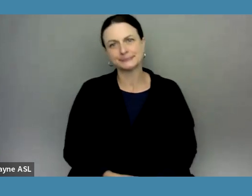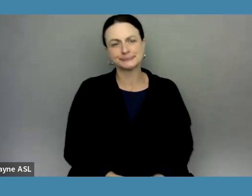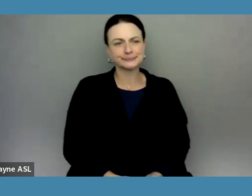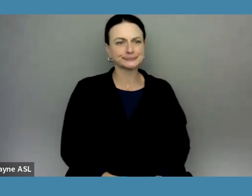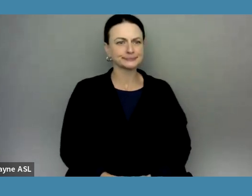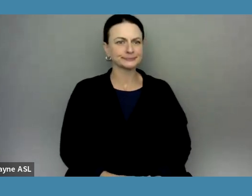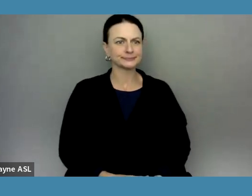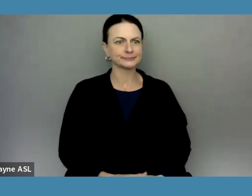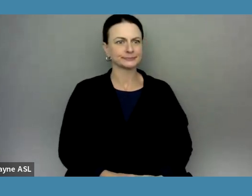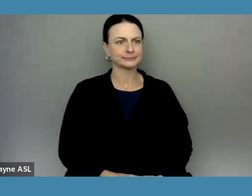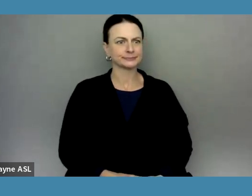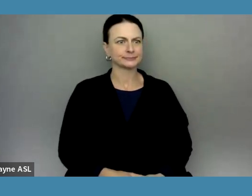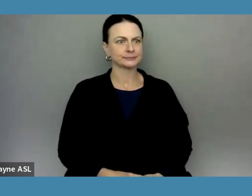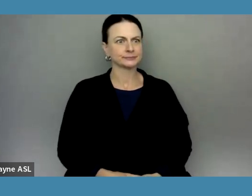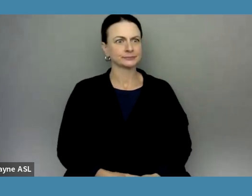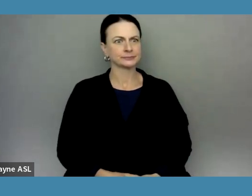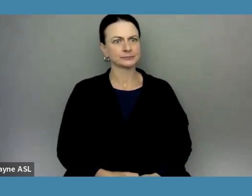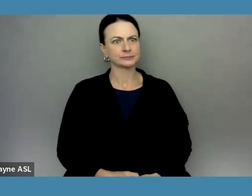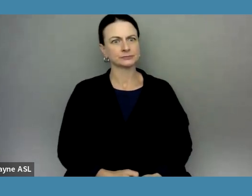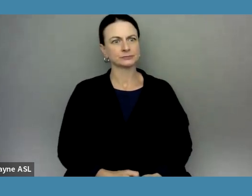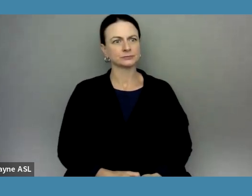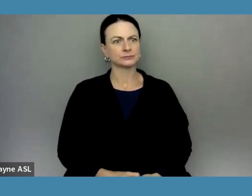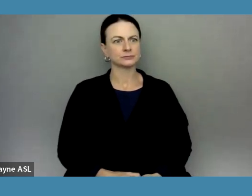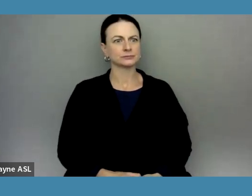As far as the documents, the evidence